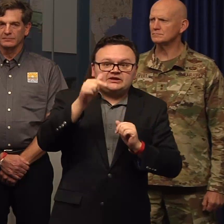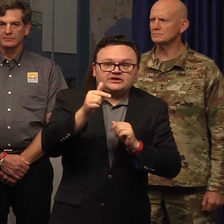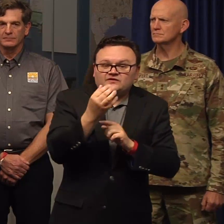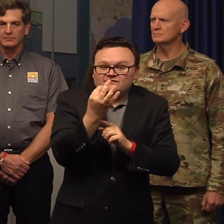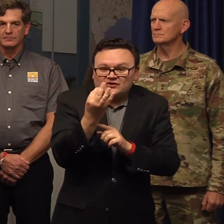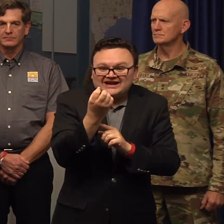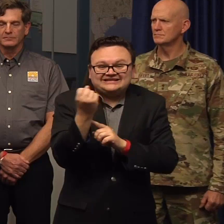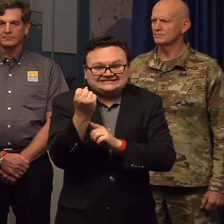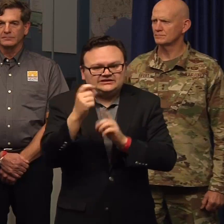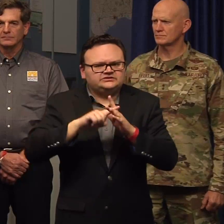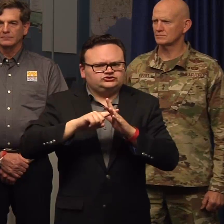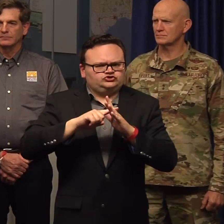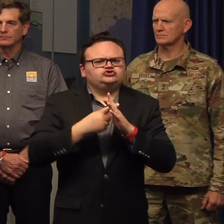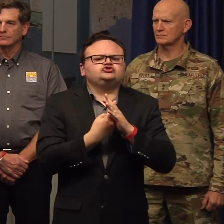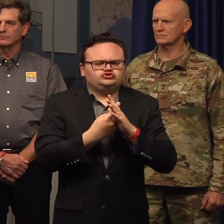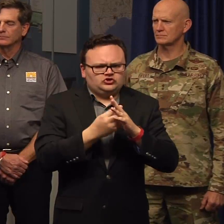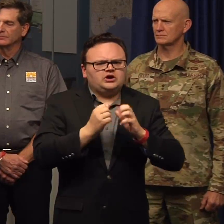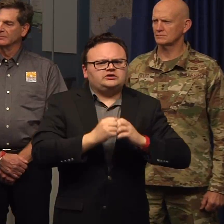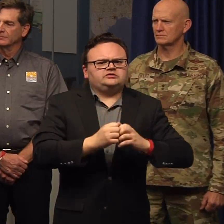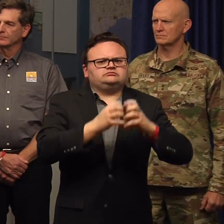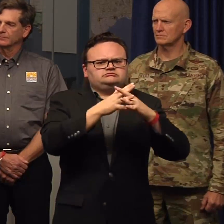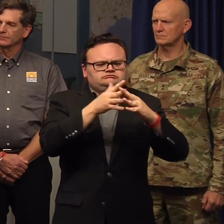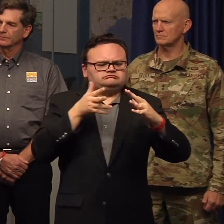WE DON'T WANT PEOPLE WAITING IN LINE FOR 4 HOURS SO HOPEFULLY